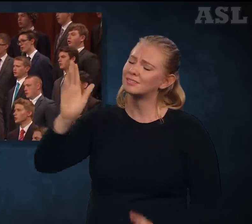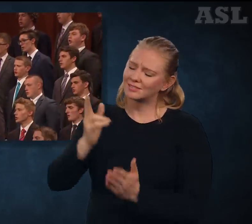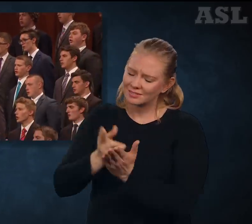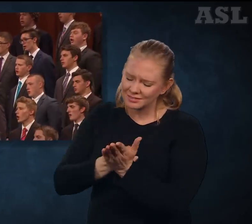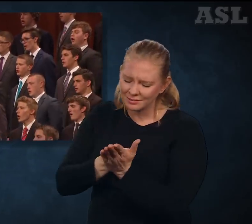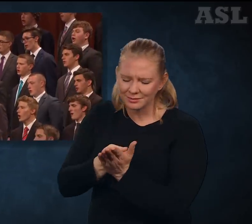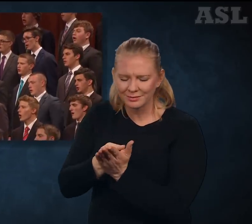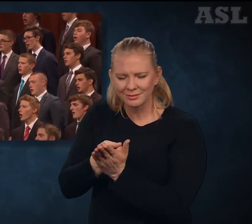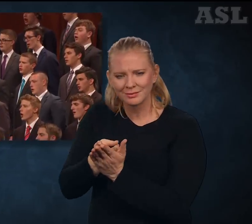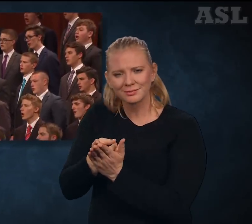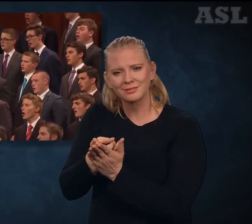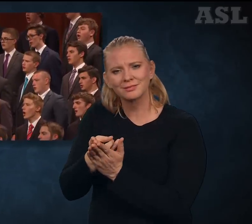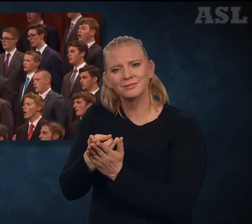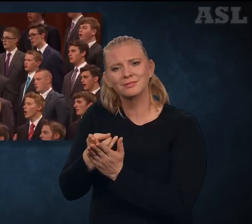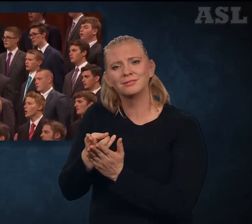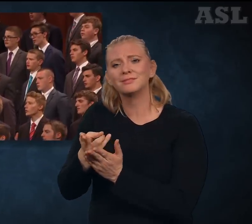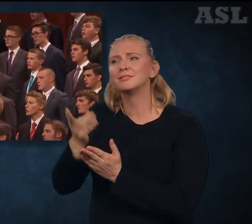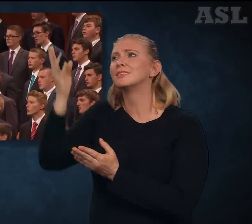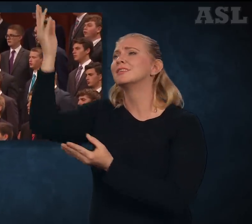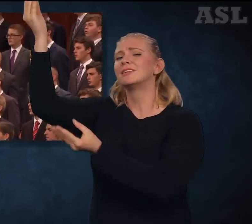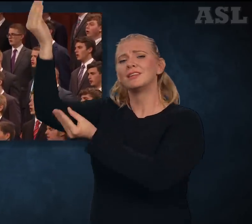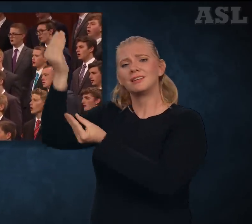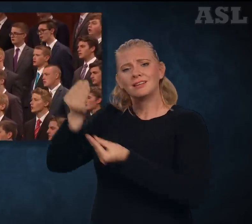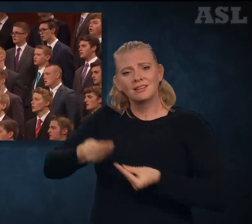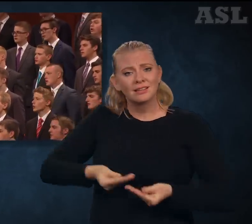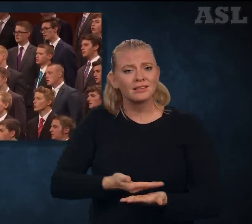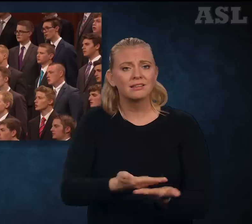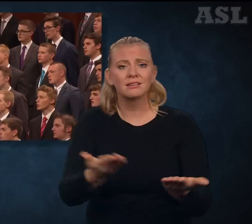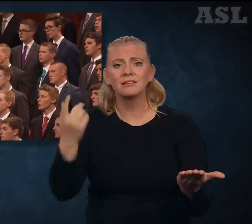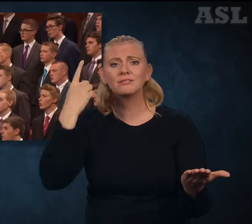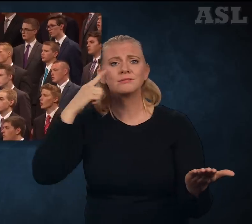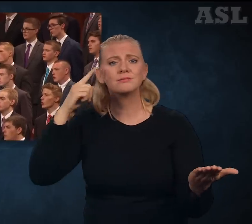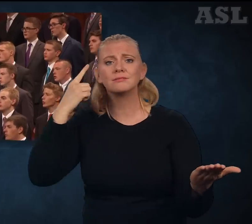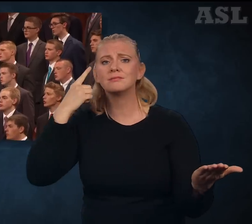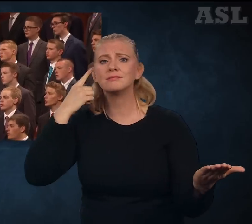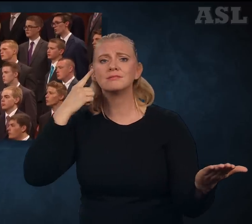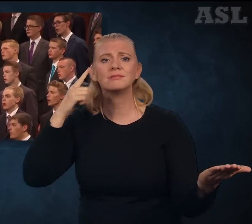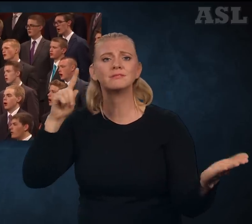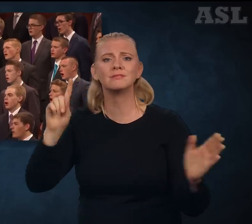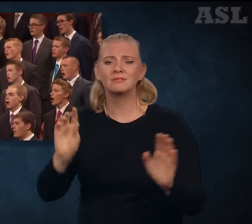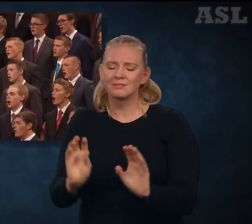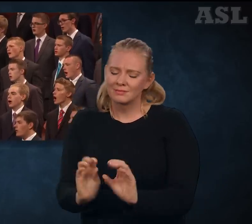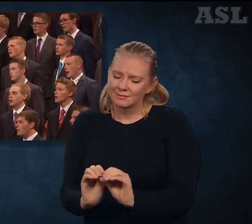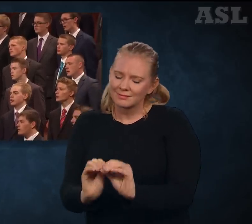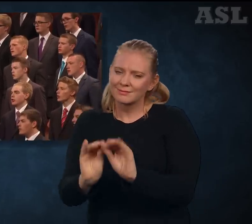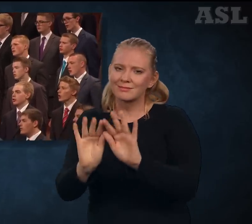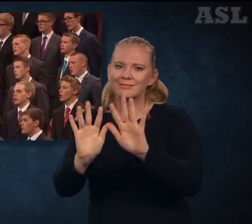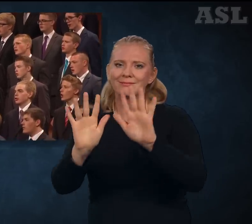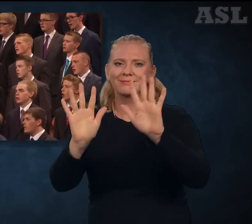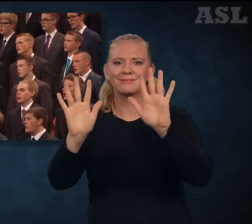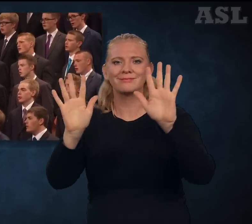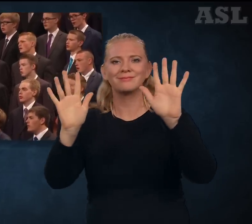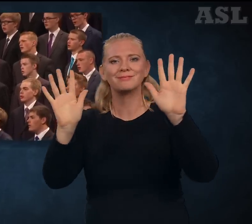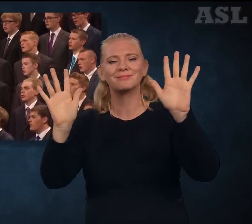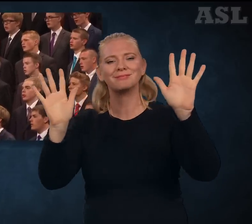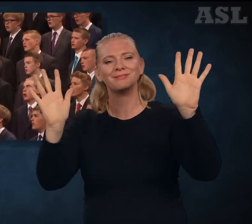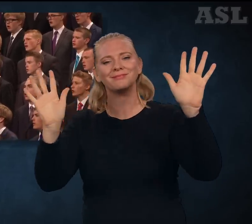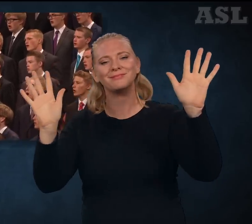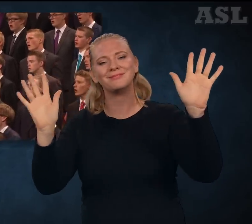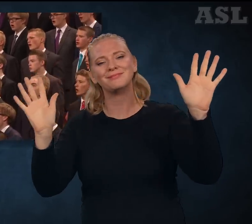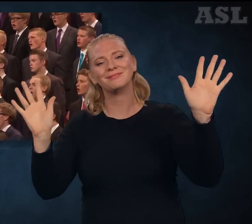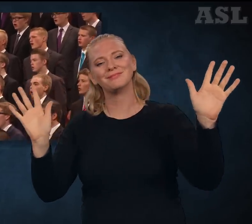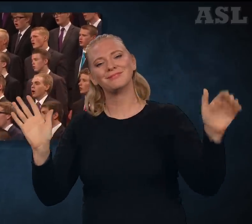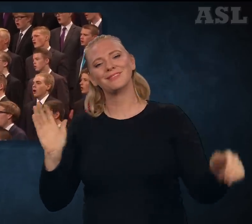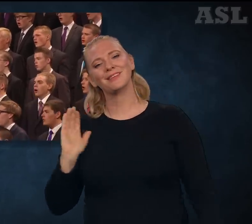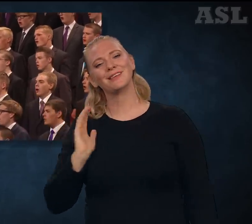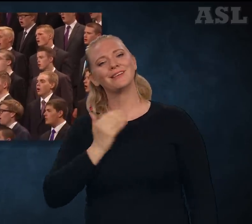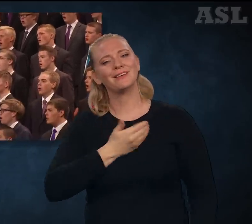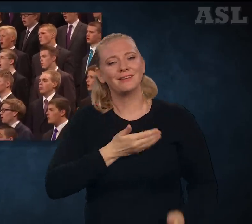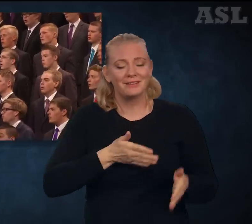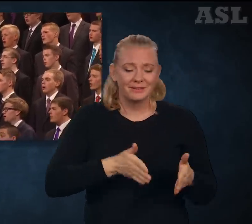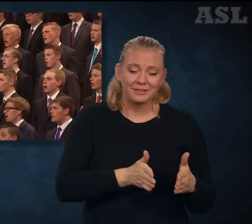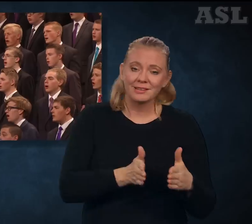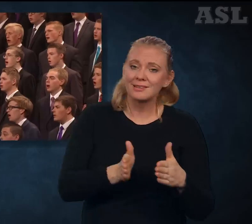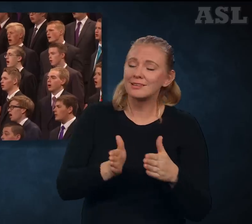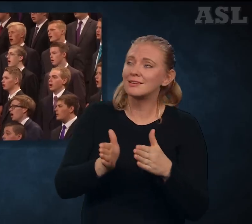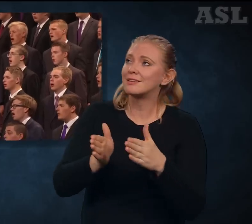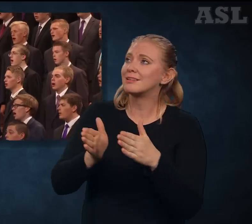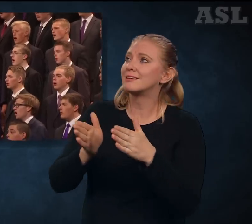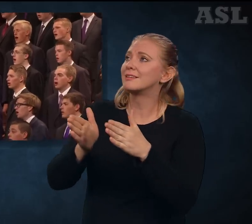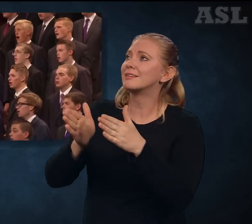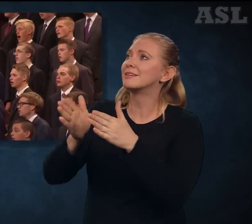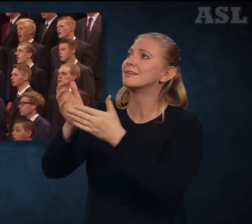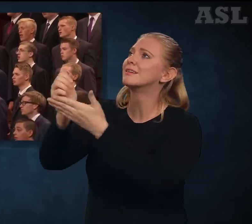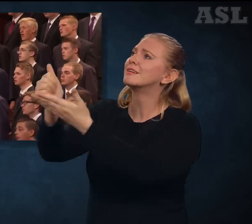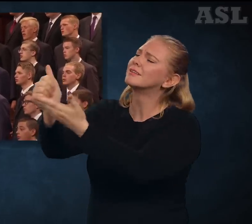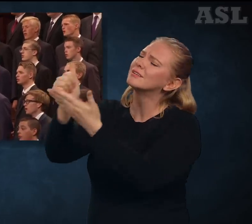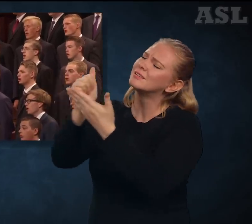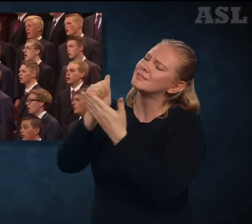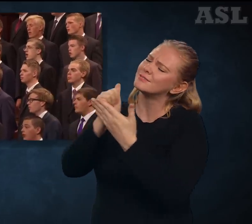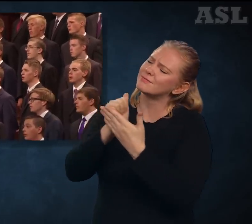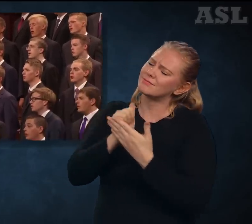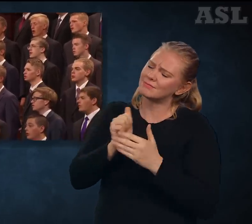HE GAVE TO US HIS TRUTH TO BRIGHTEN OUR PATH,